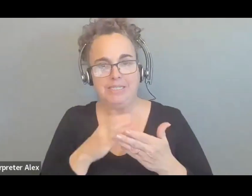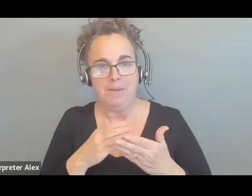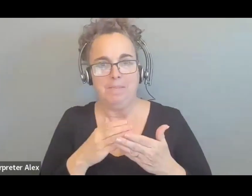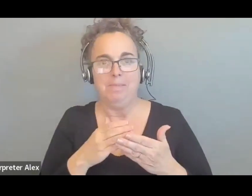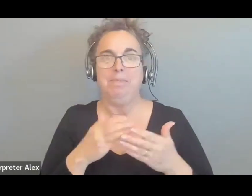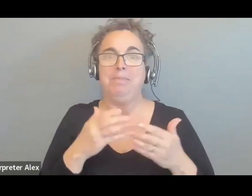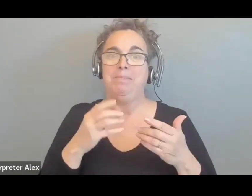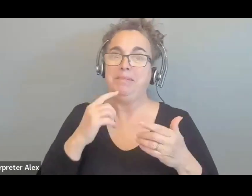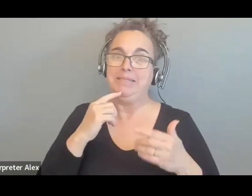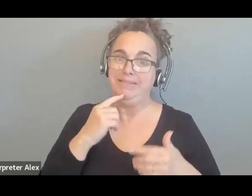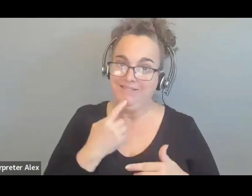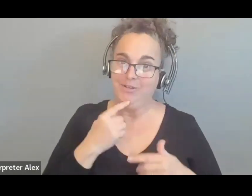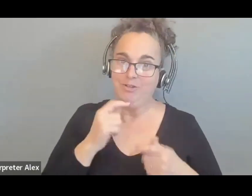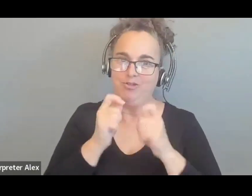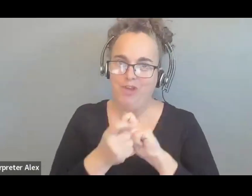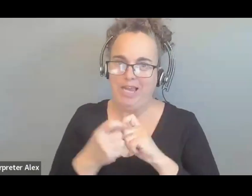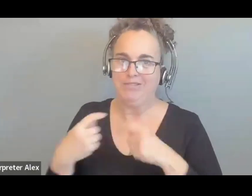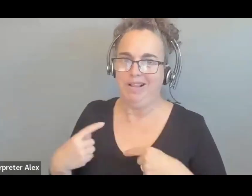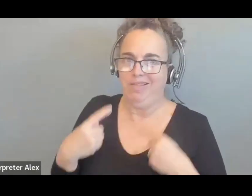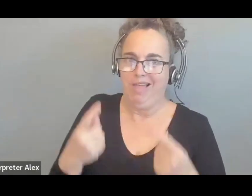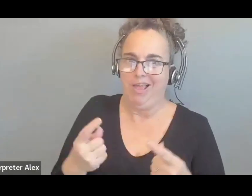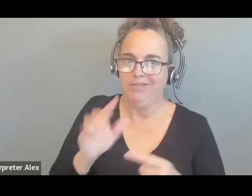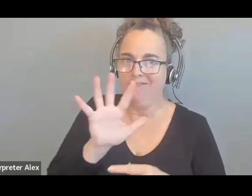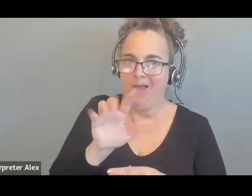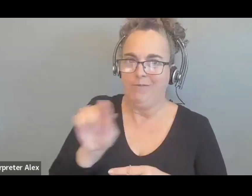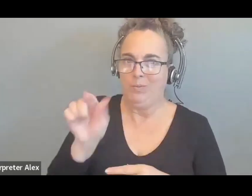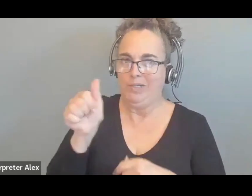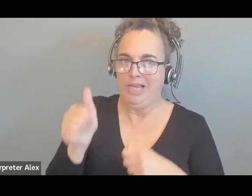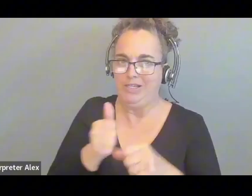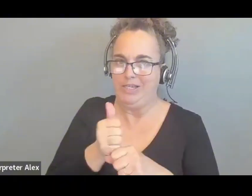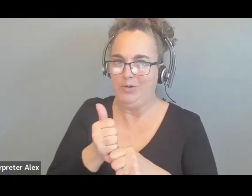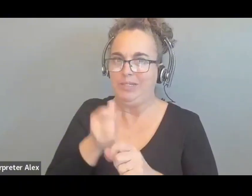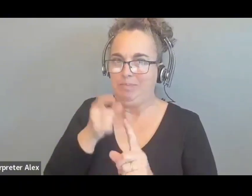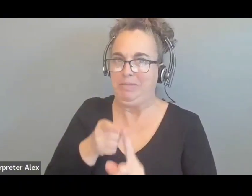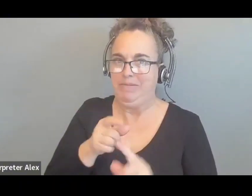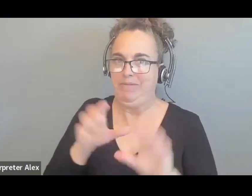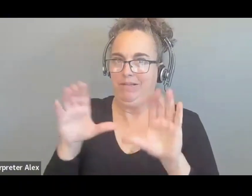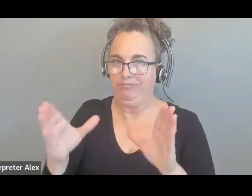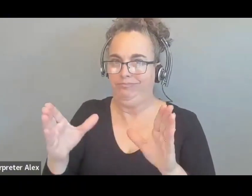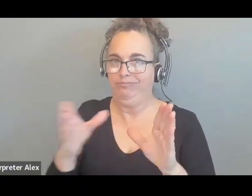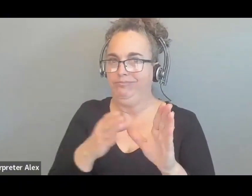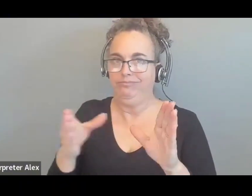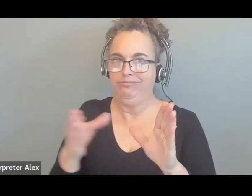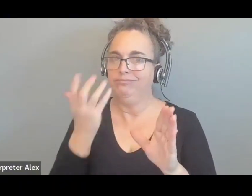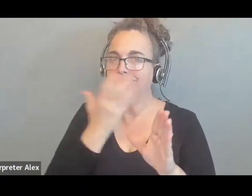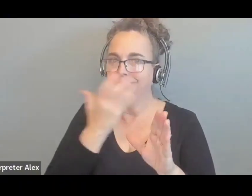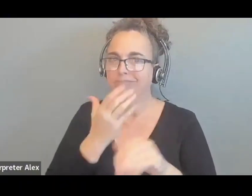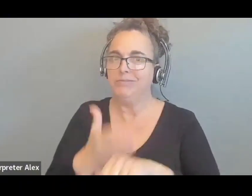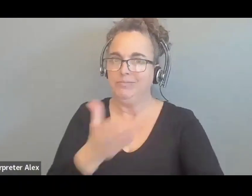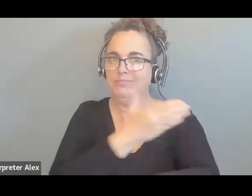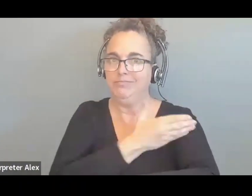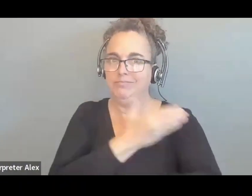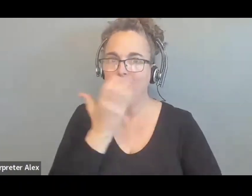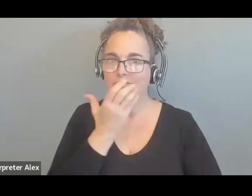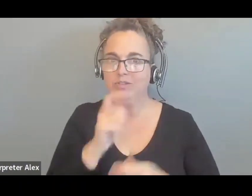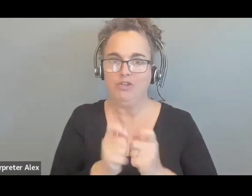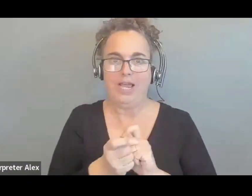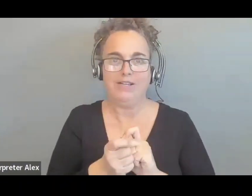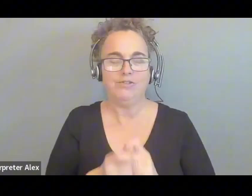change in the last five to 10 years in particular. Absolutely. Bill here. Alexandra, with what